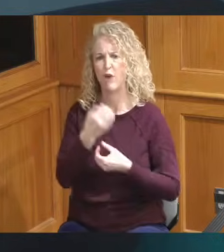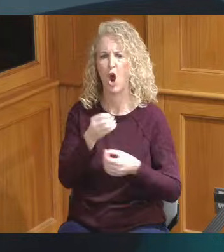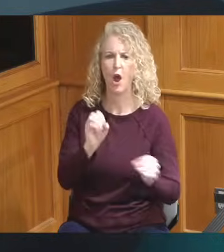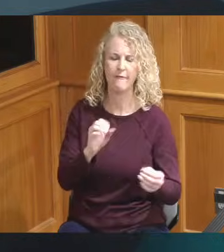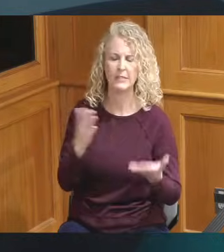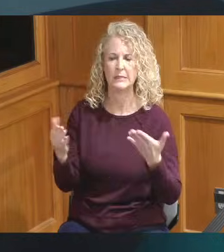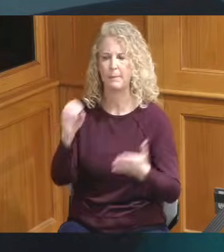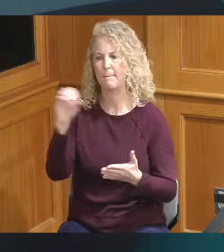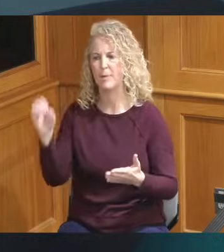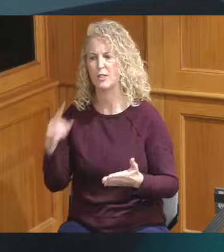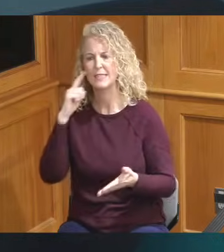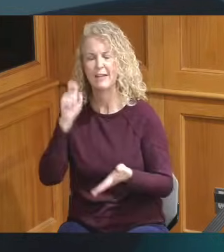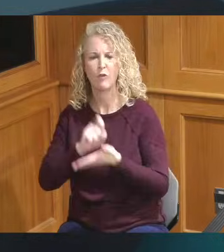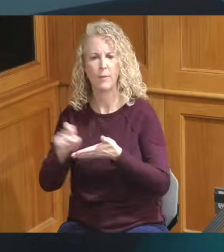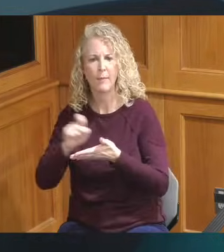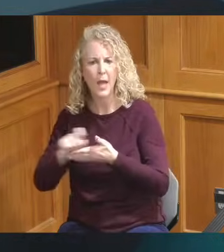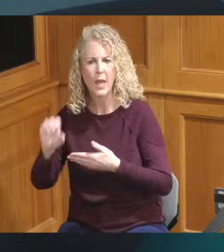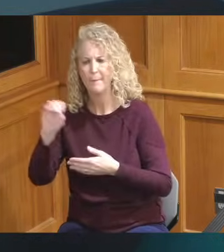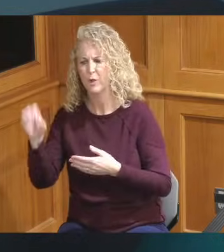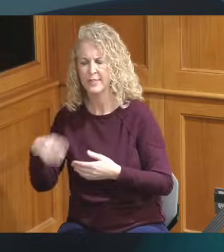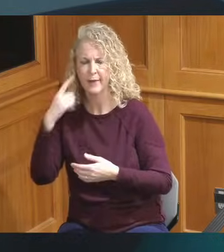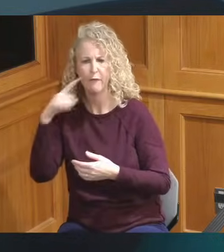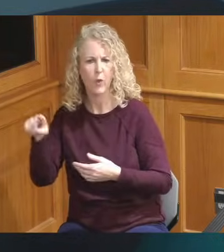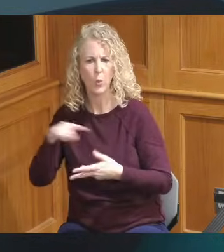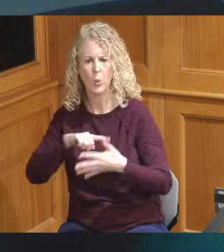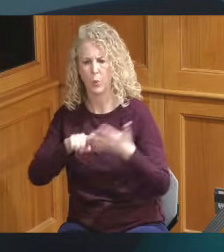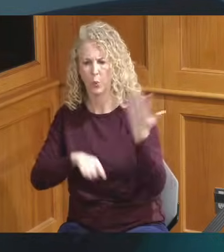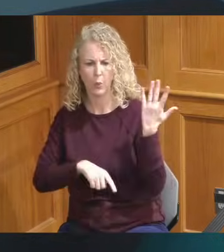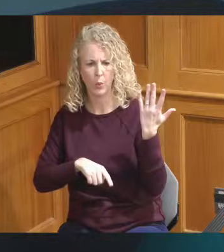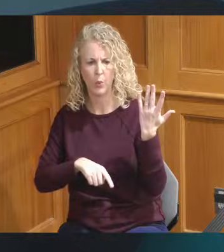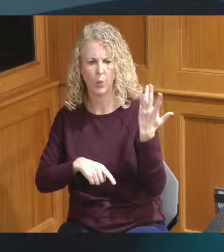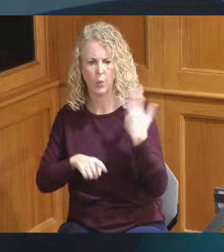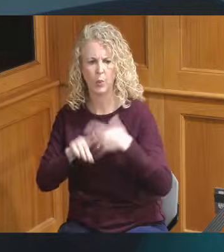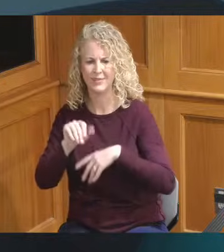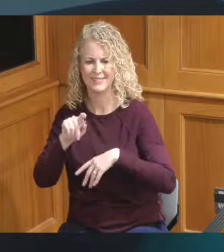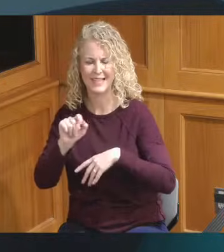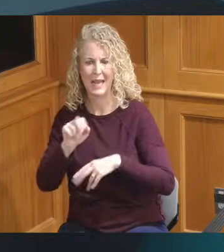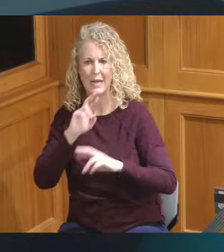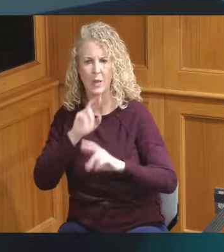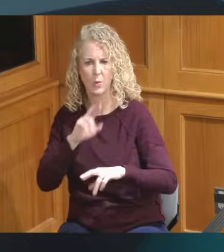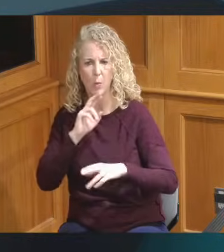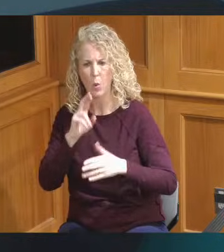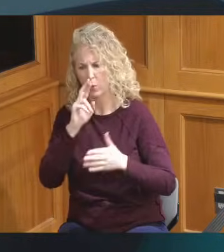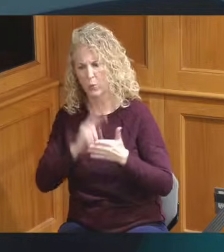for pencils and pens. There's a percentage for data and reporting. There's a percentage